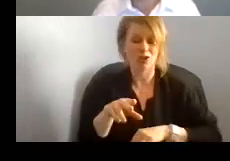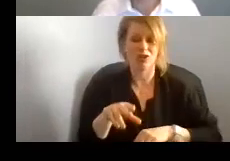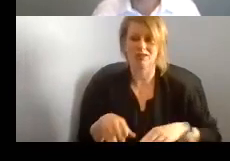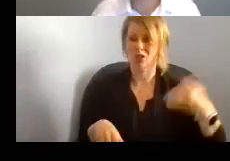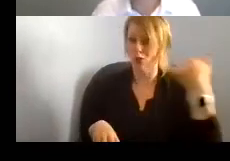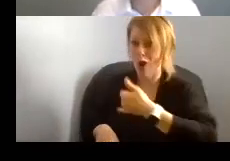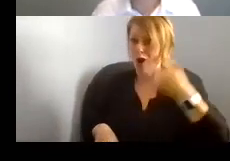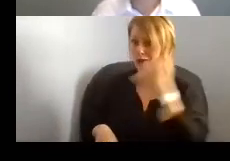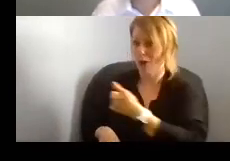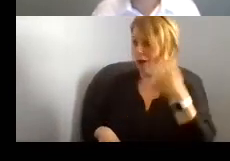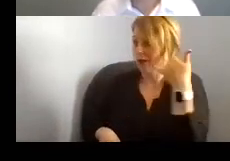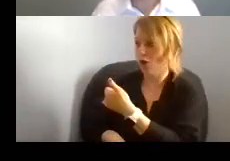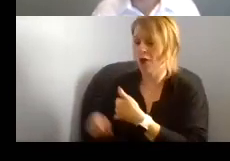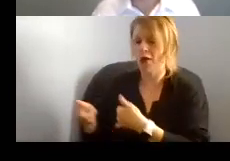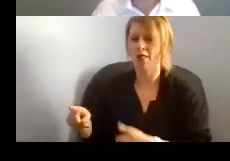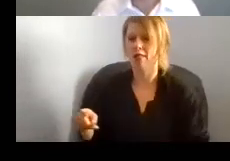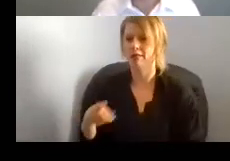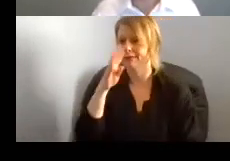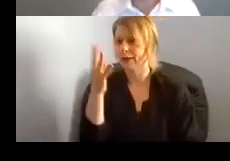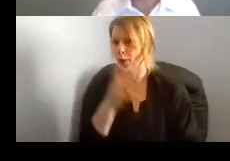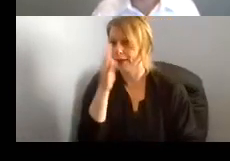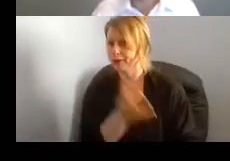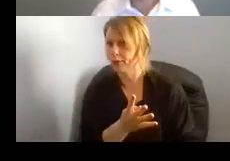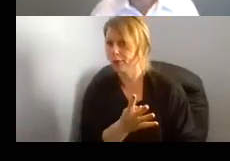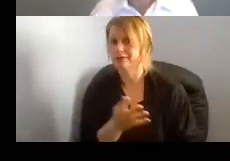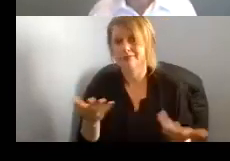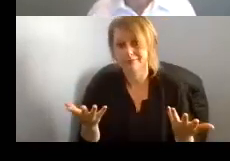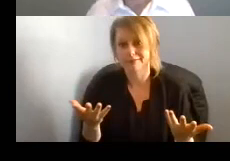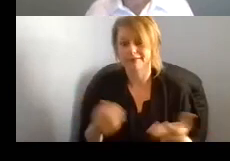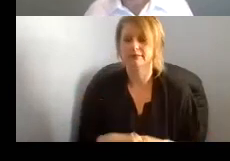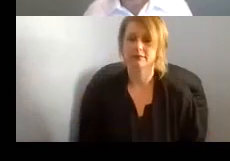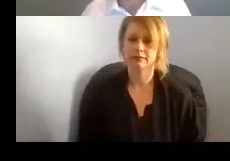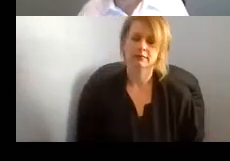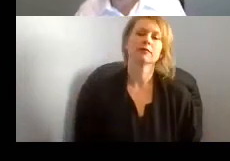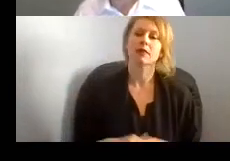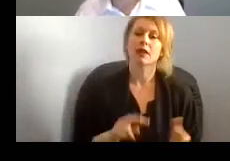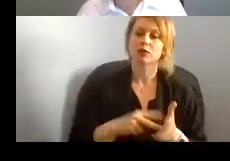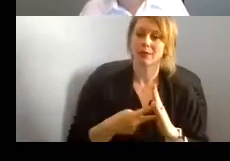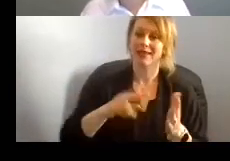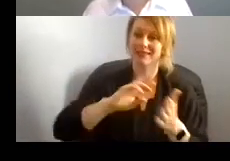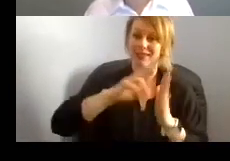support that they might otherwise provide to grieving families. And so the role of school professionals therefore becomes